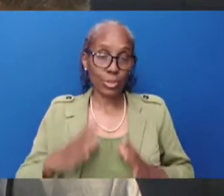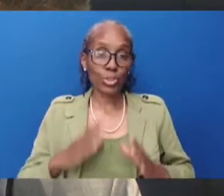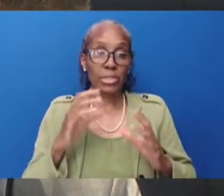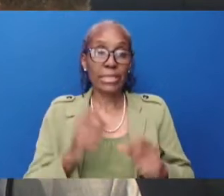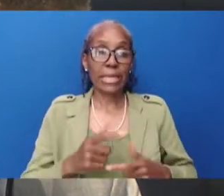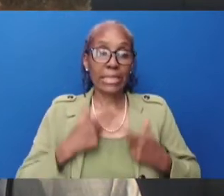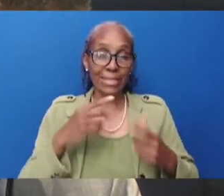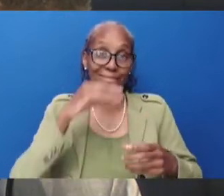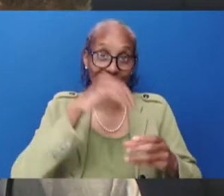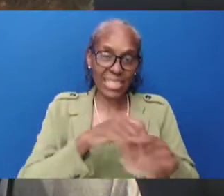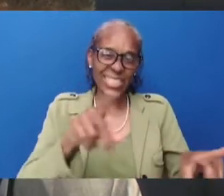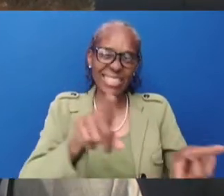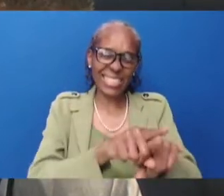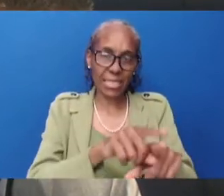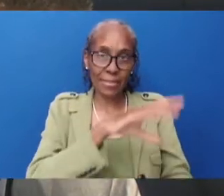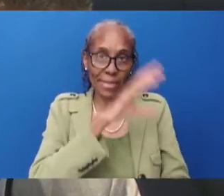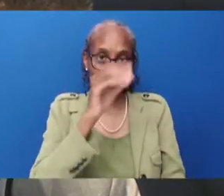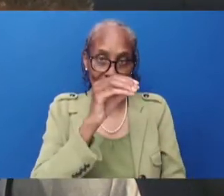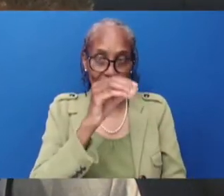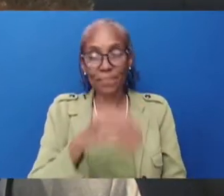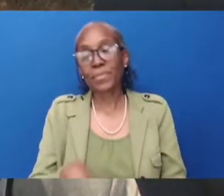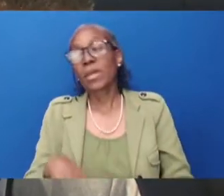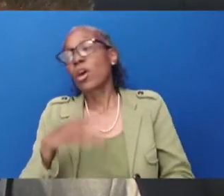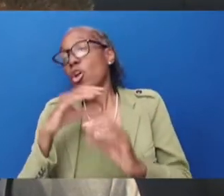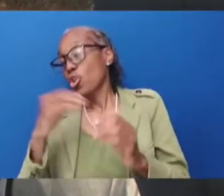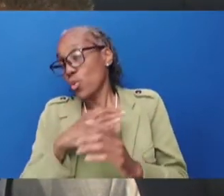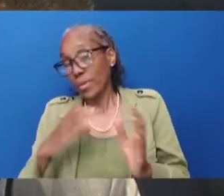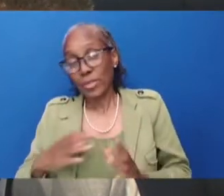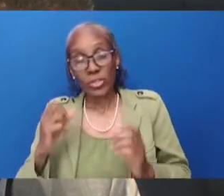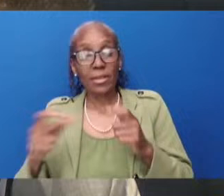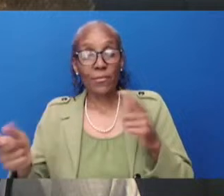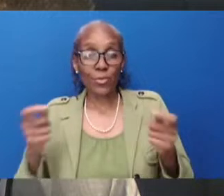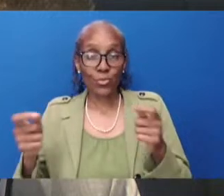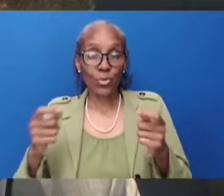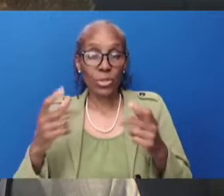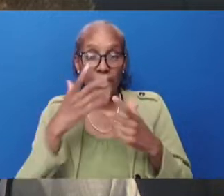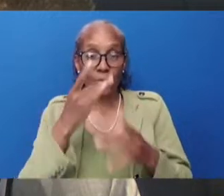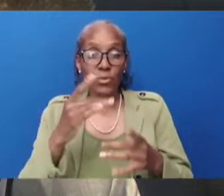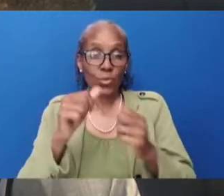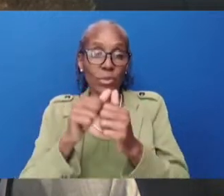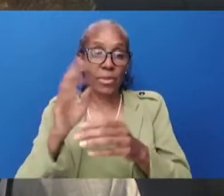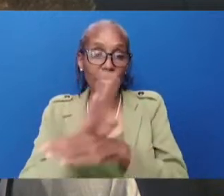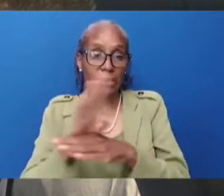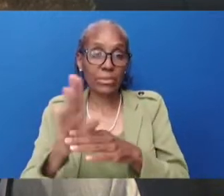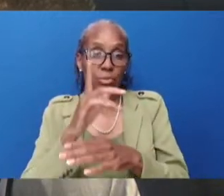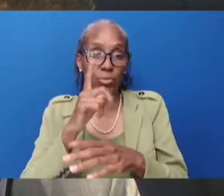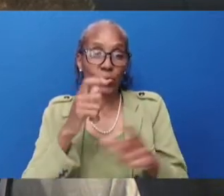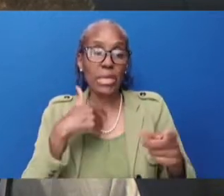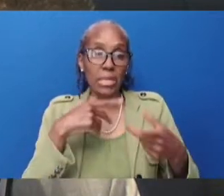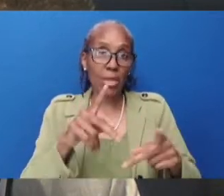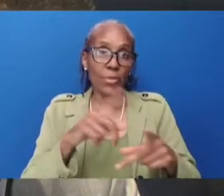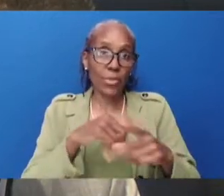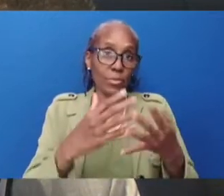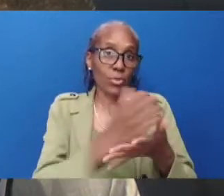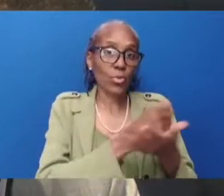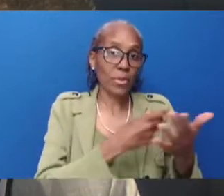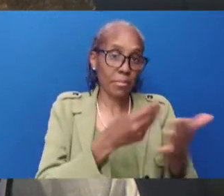NO MORE THAN 30% OF ANY COMMISSIONER CAN RESIDE IN THE SAME COUNTY, AND NO COMMISSIONER